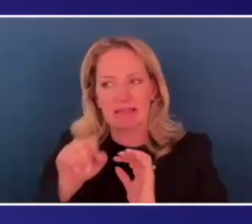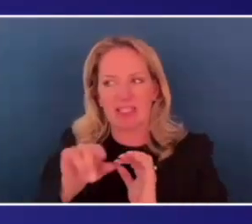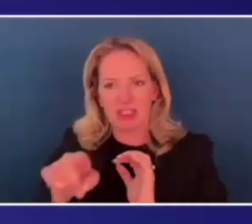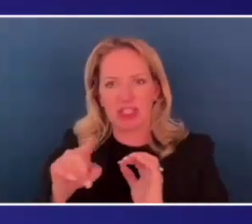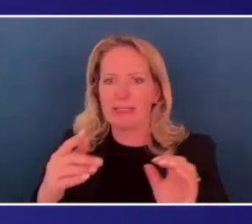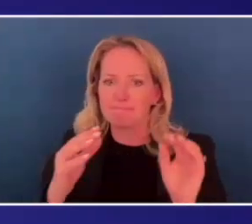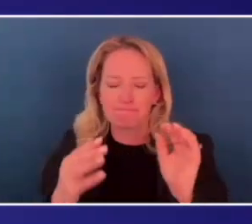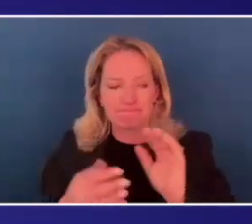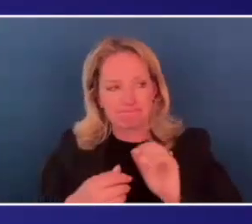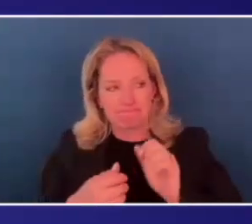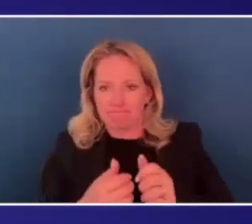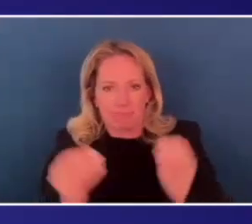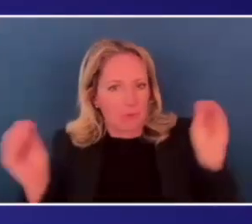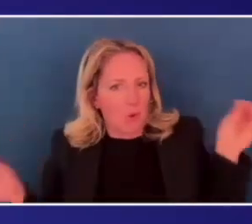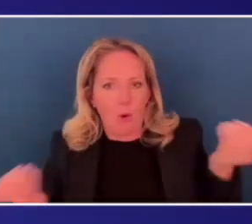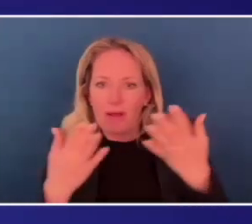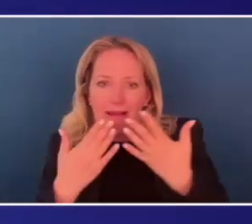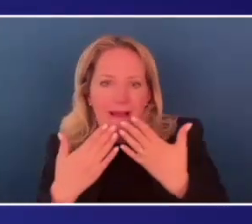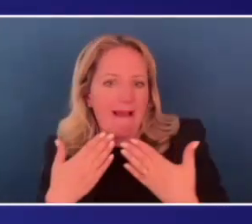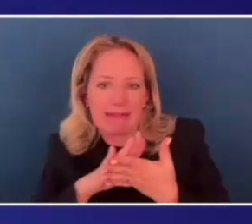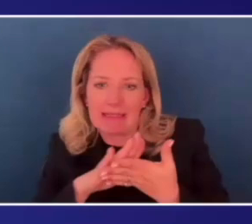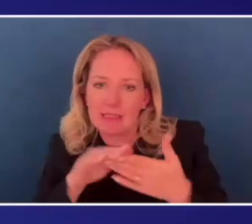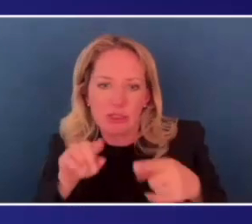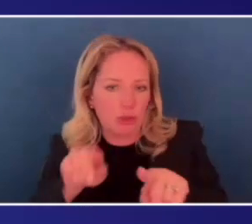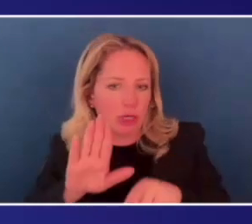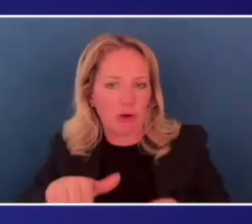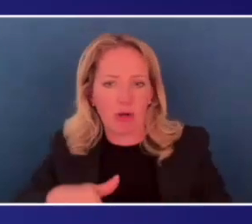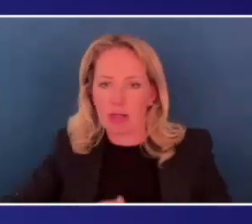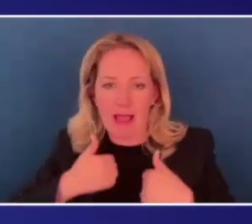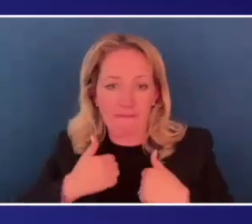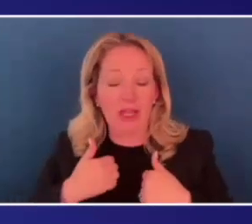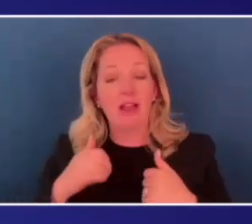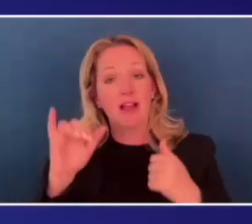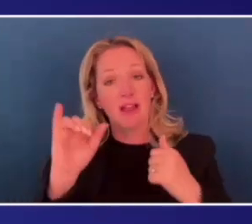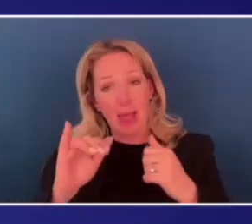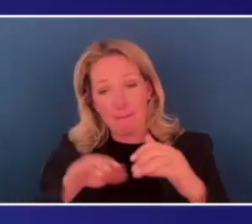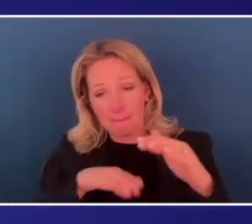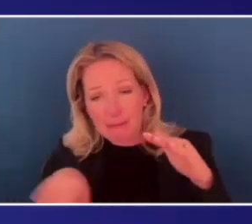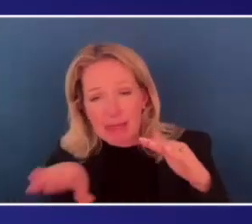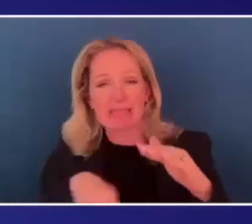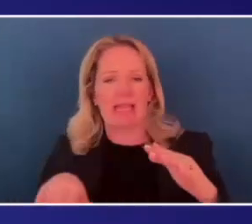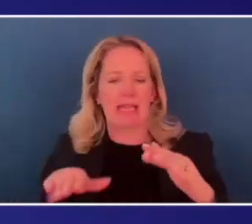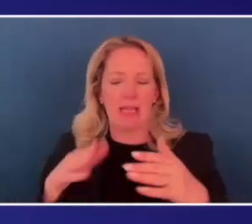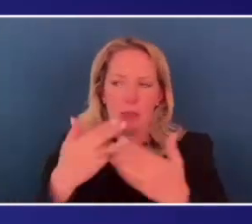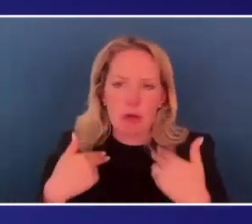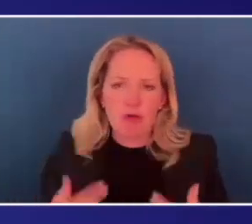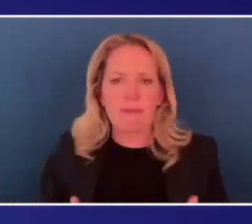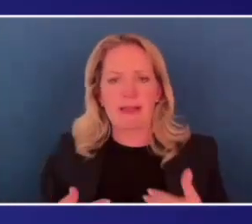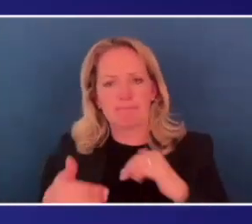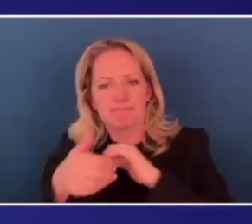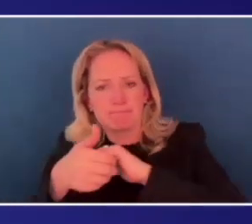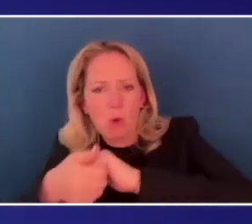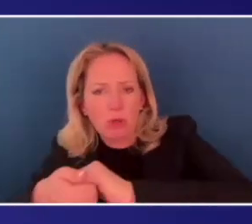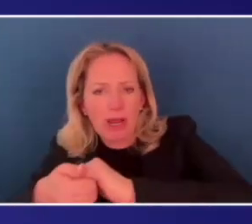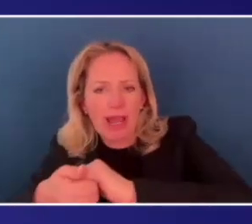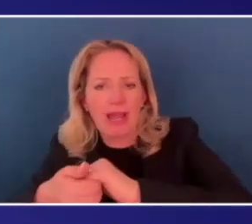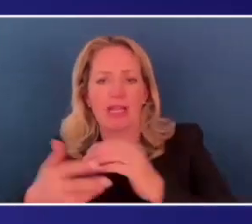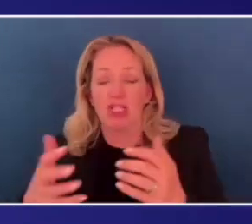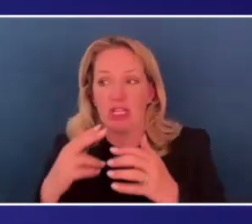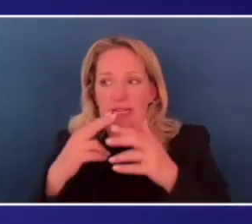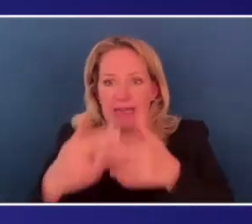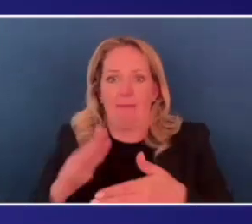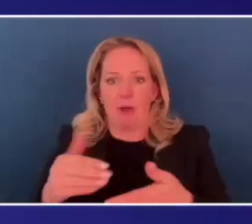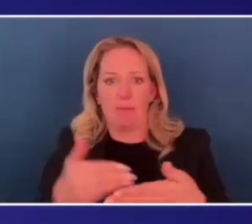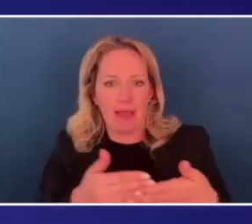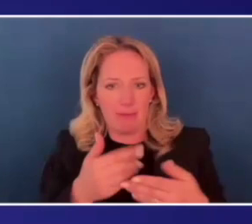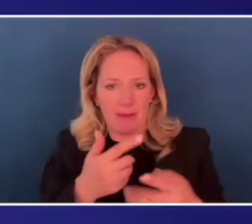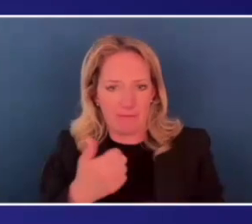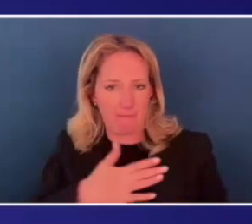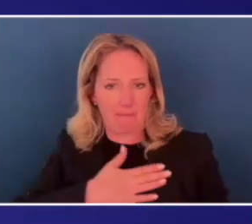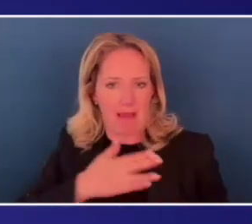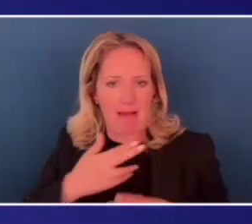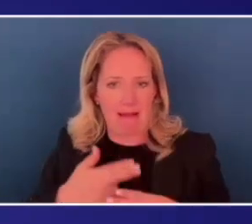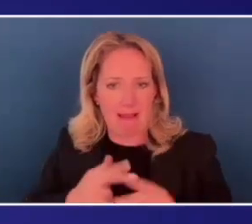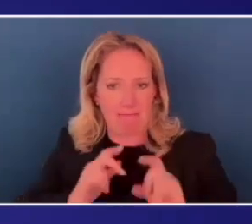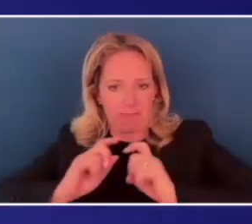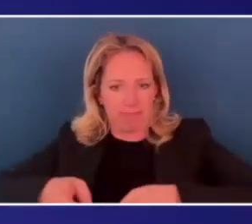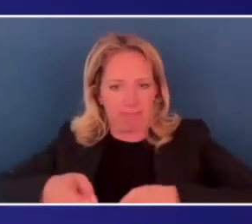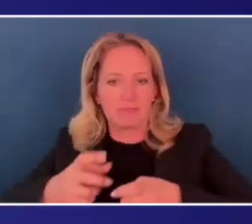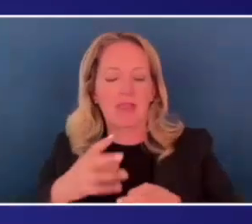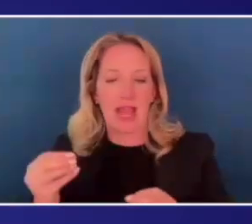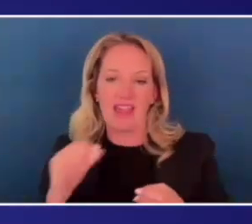And the simple act of holding her hand the most basic form of human compassion prompted her to name her baby after me and it shows how really she had been treated with basic dignity.